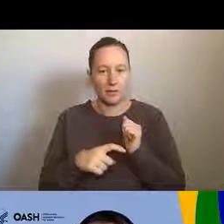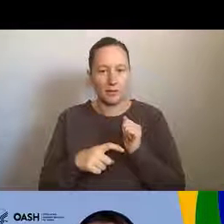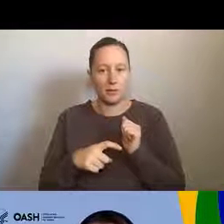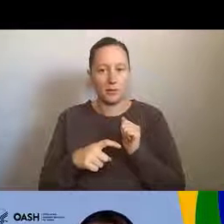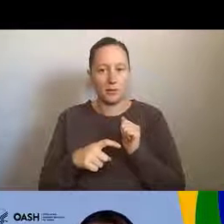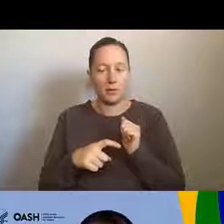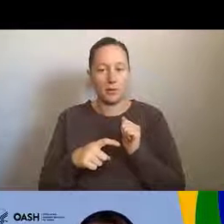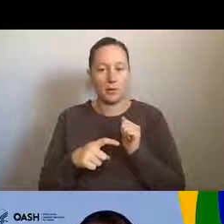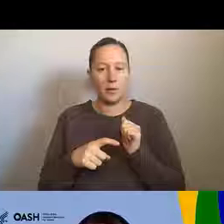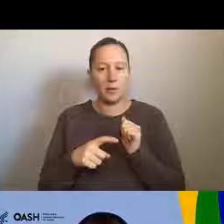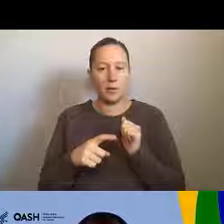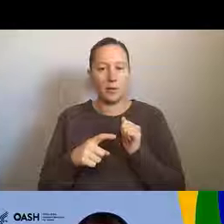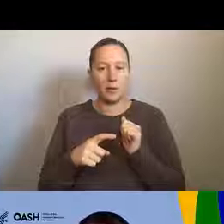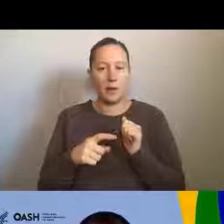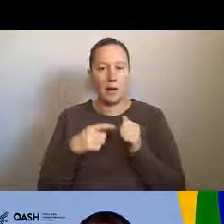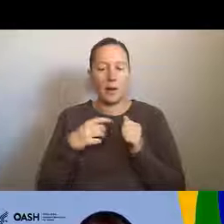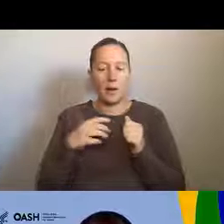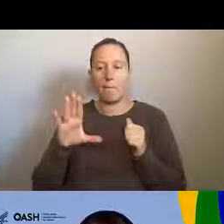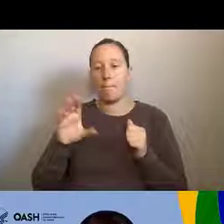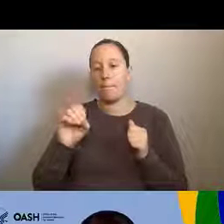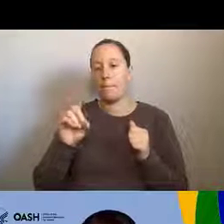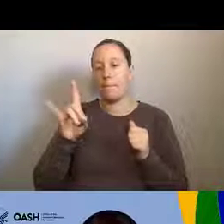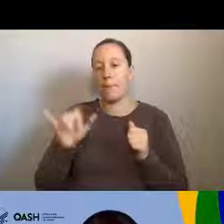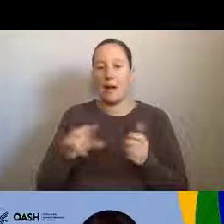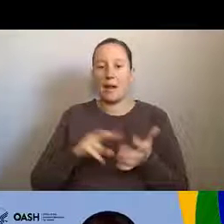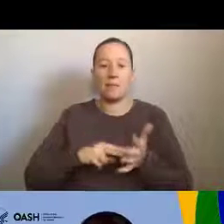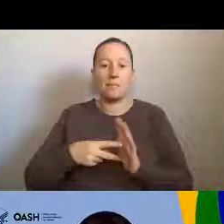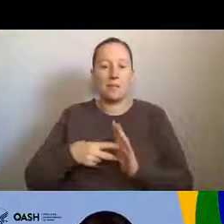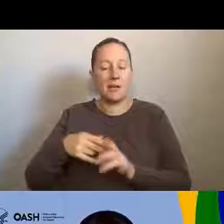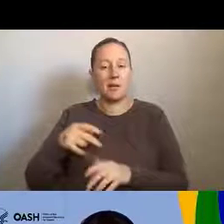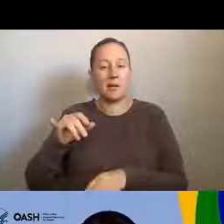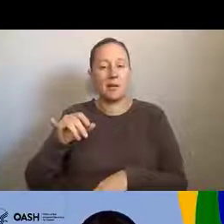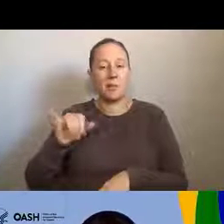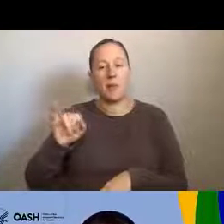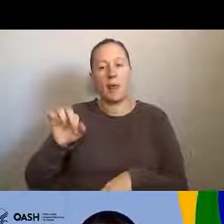A body referred to as an institutional review board or IRB